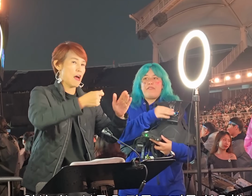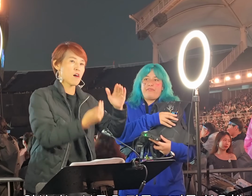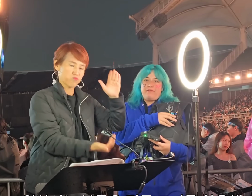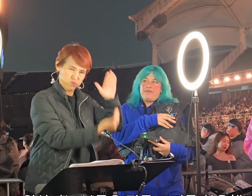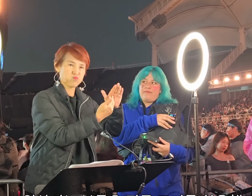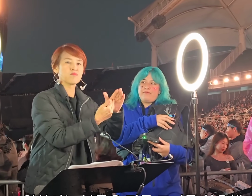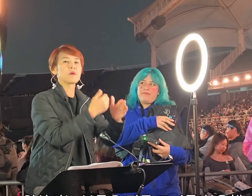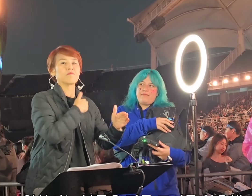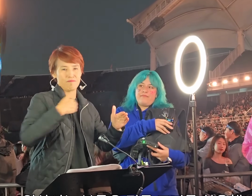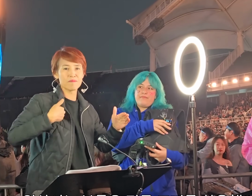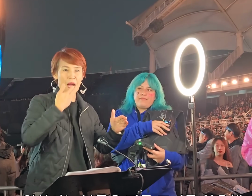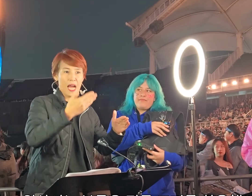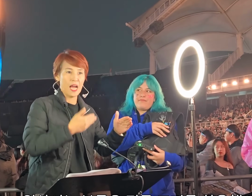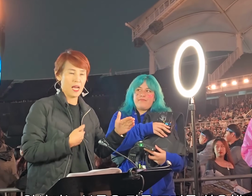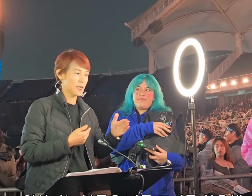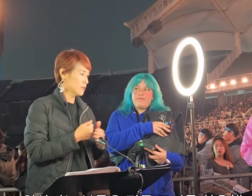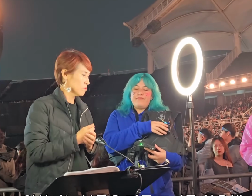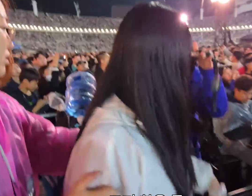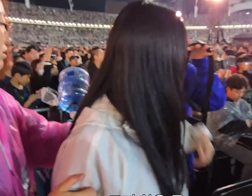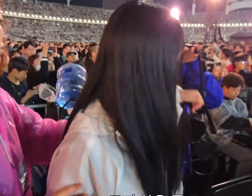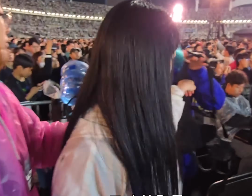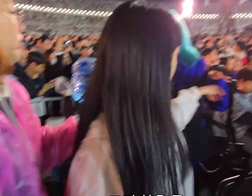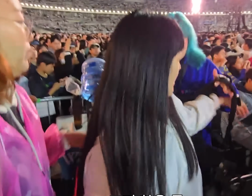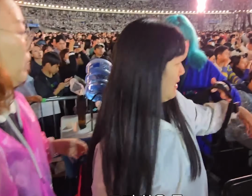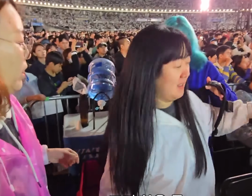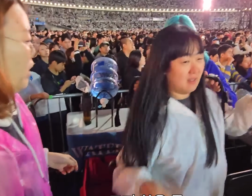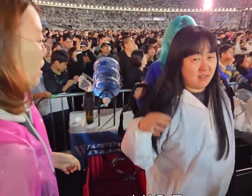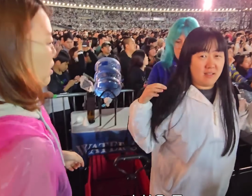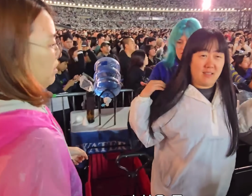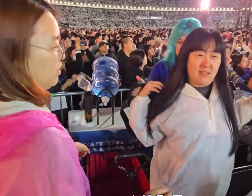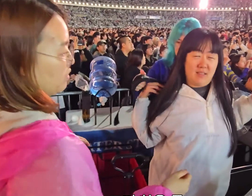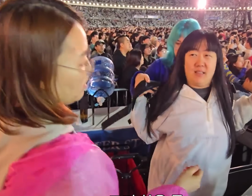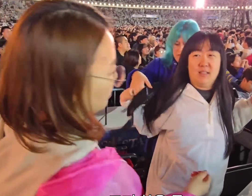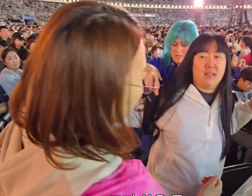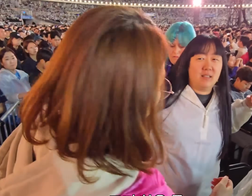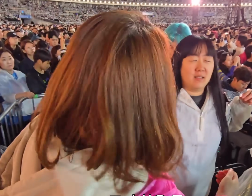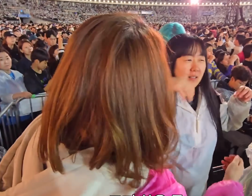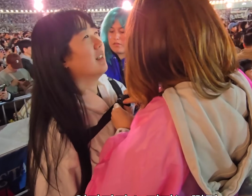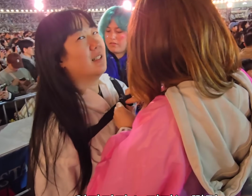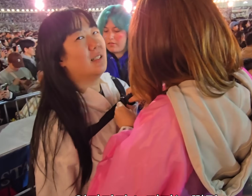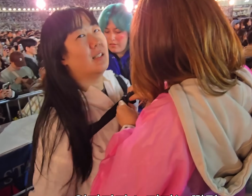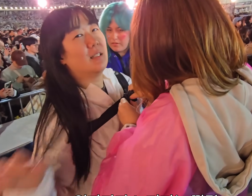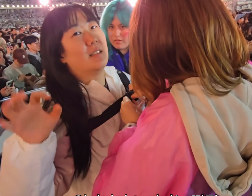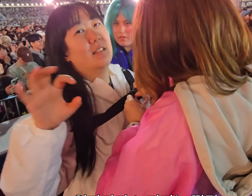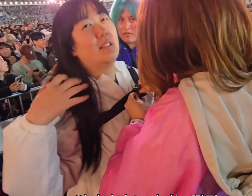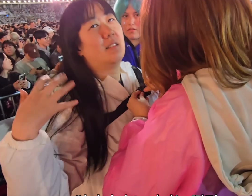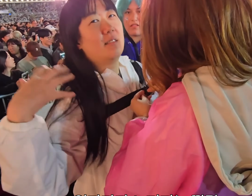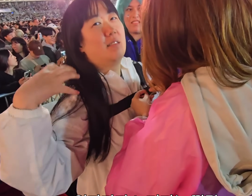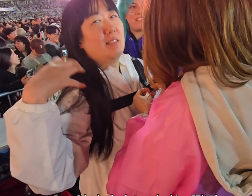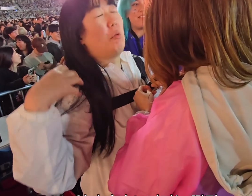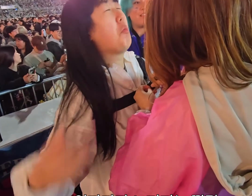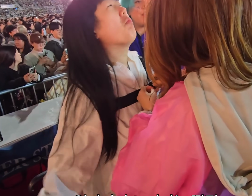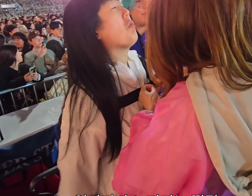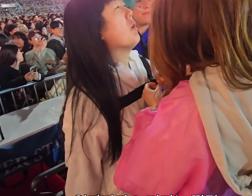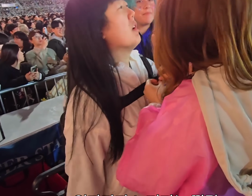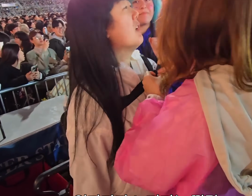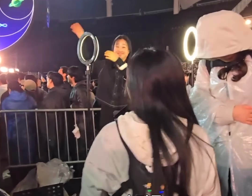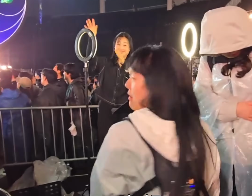who wanted one could wear it. Wearing a vest. The shiver I feel the moment I put it on.